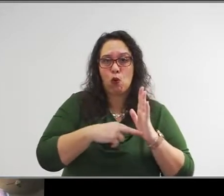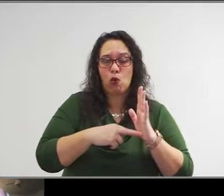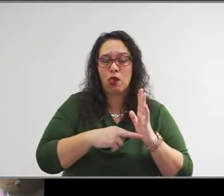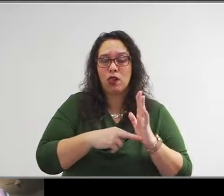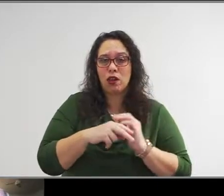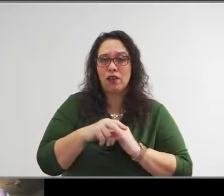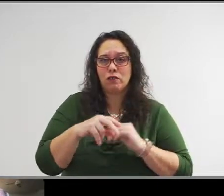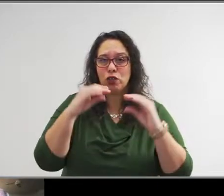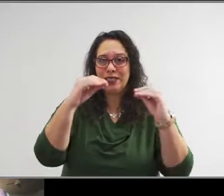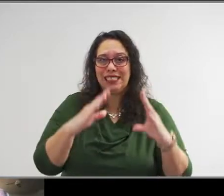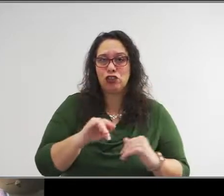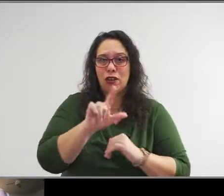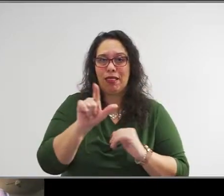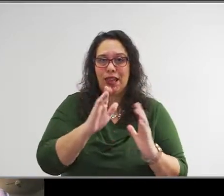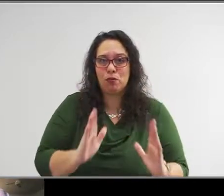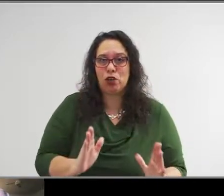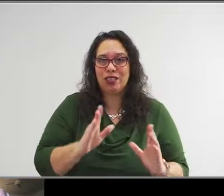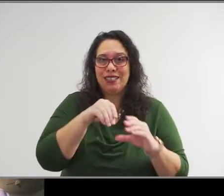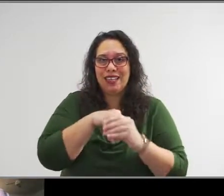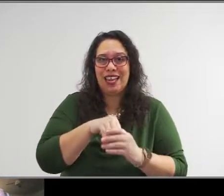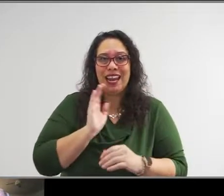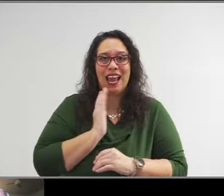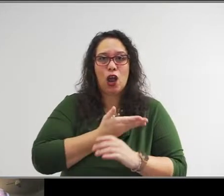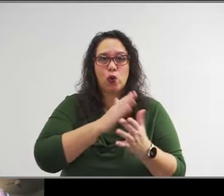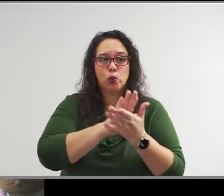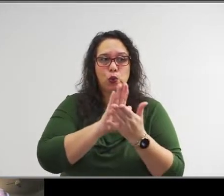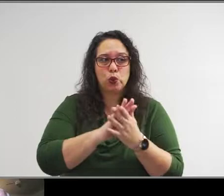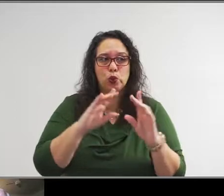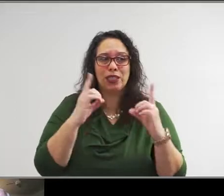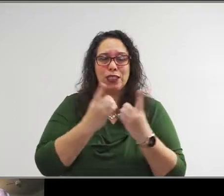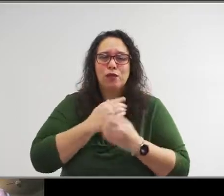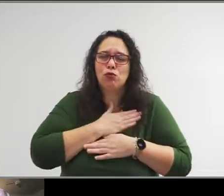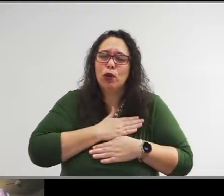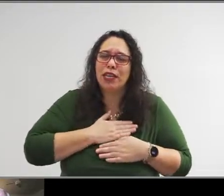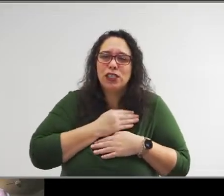in our school district. We appreciate you so much